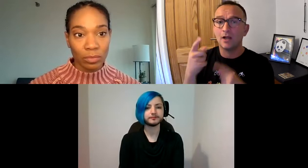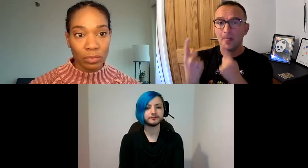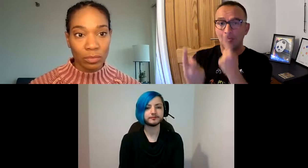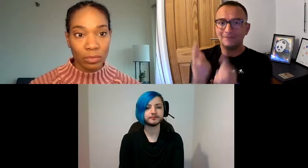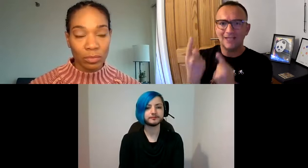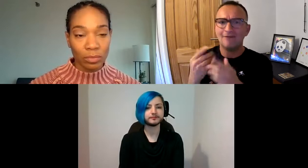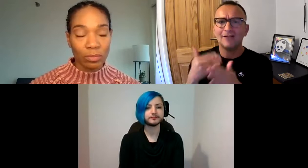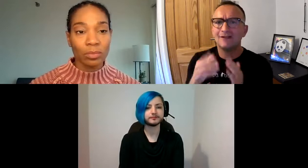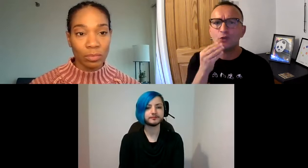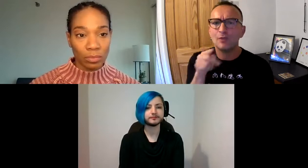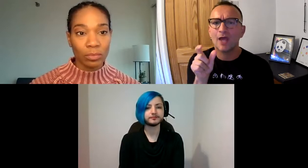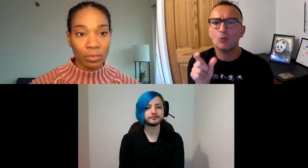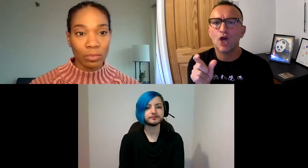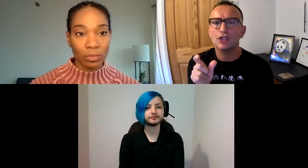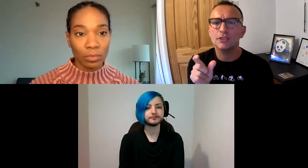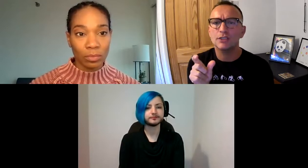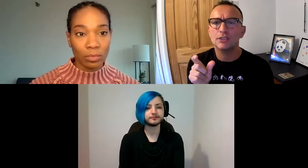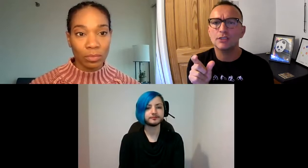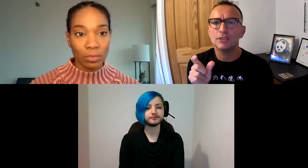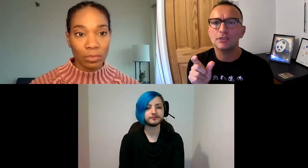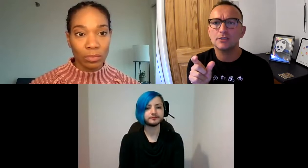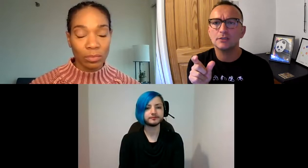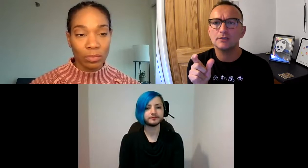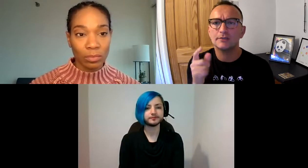there a problem maybe with_the dictionary, it becomes a